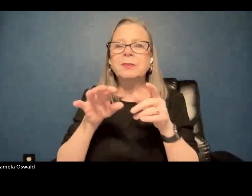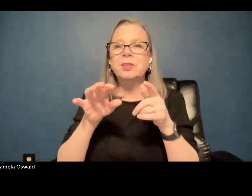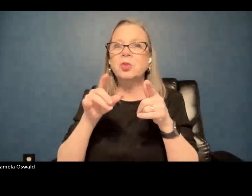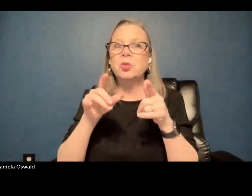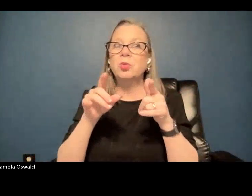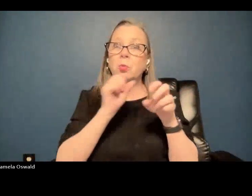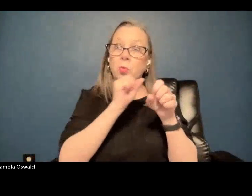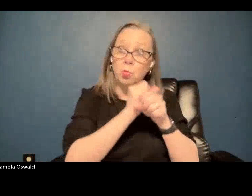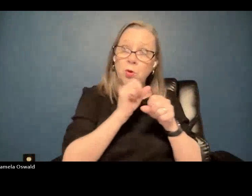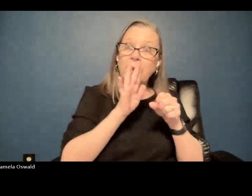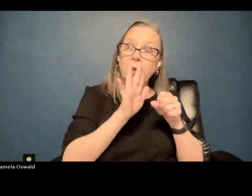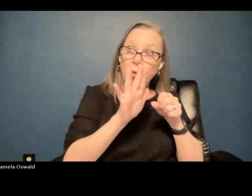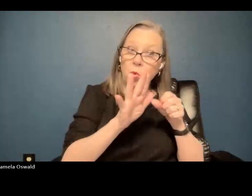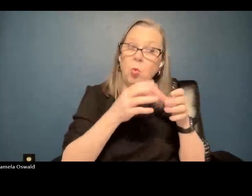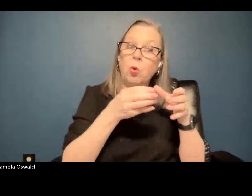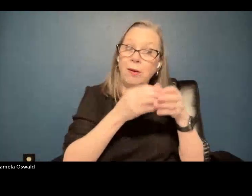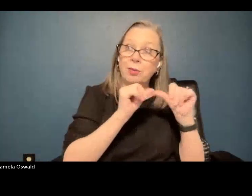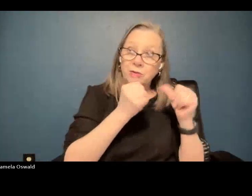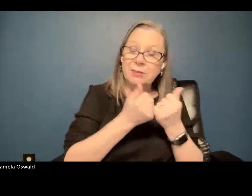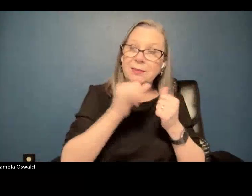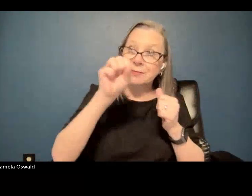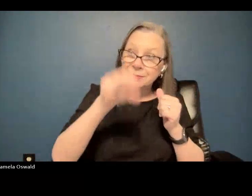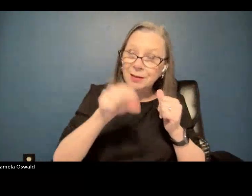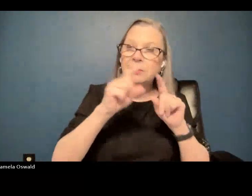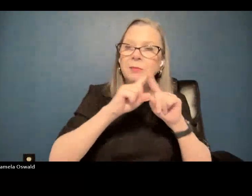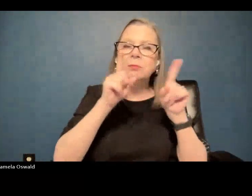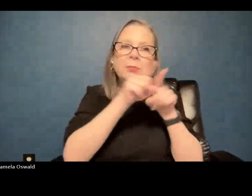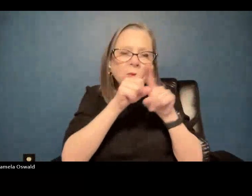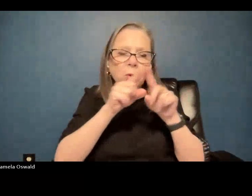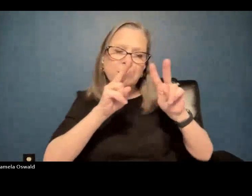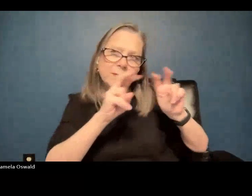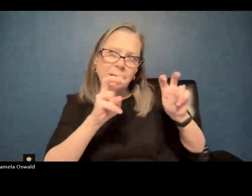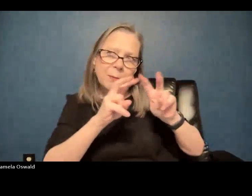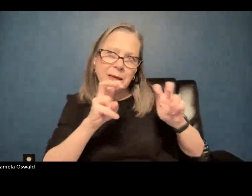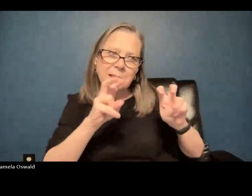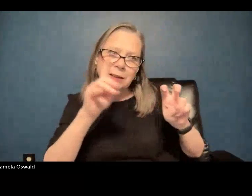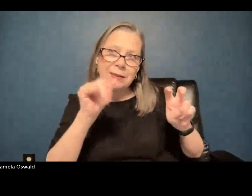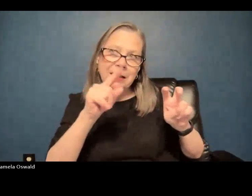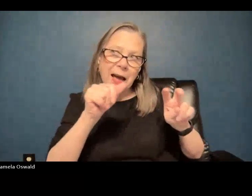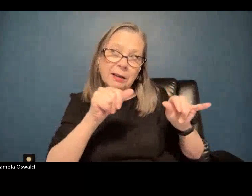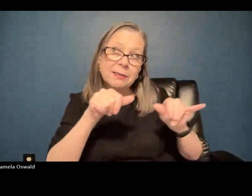but examining your data in a uniform way opens up those opportunities for collaboration and learning.